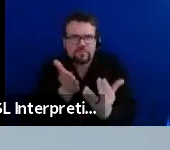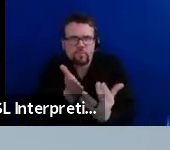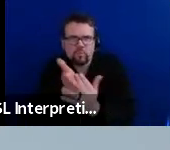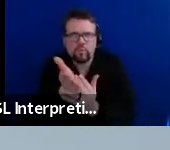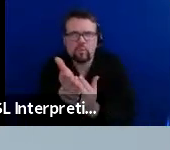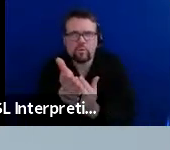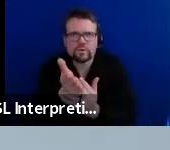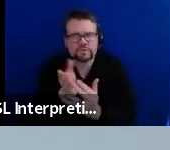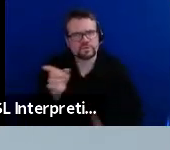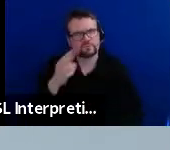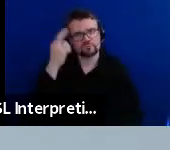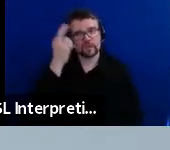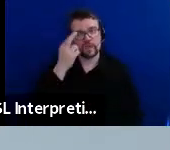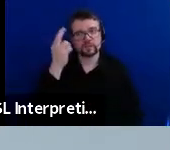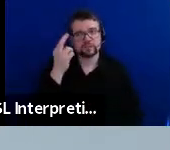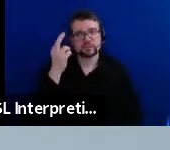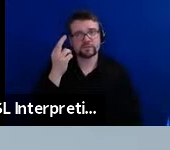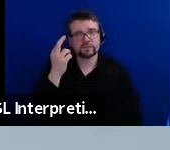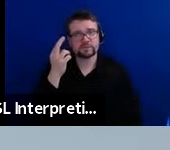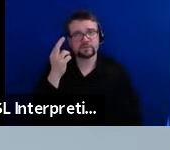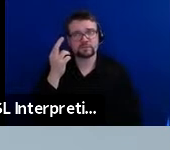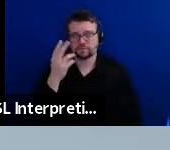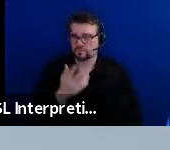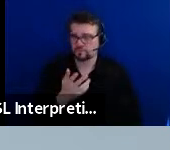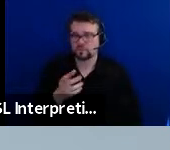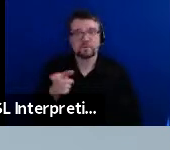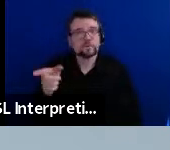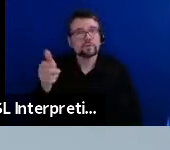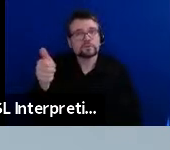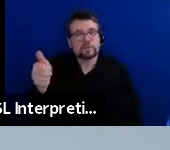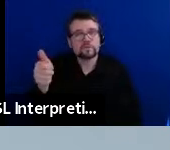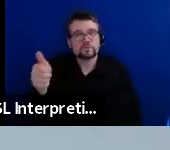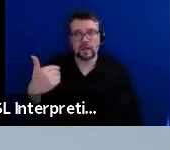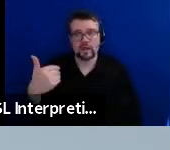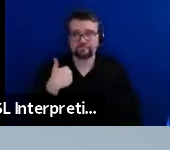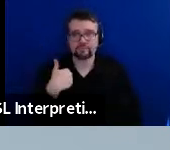THAT IN SPITE OF THE FACT THAT SHE HAD CHALLENGES THAT SHE ALSO